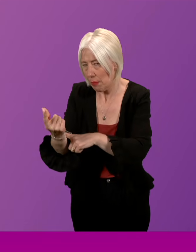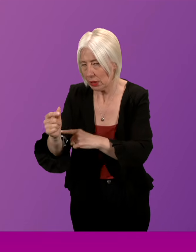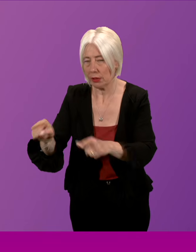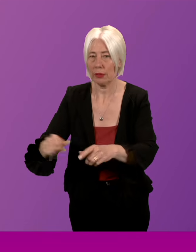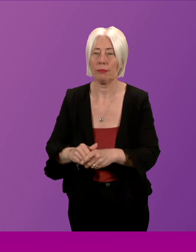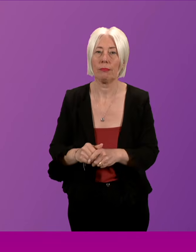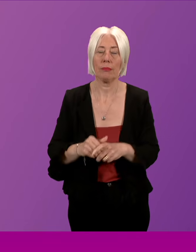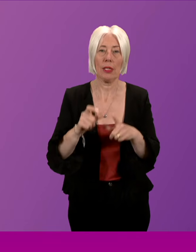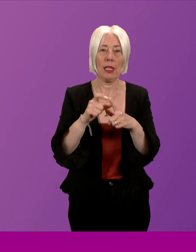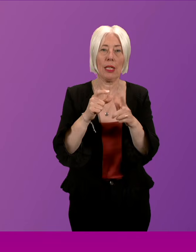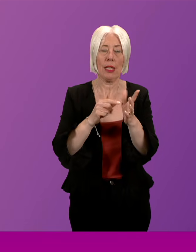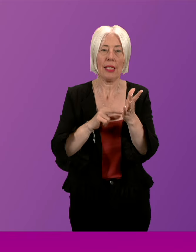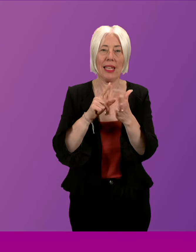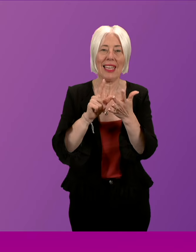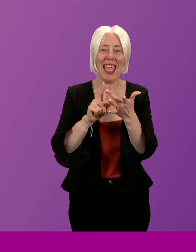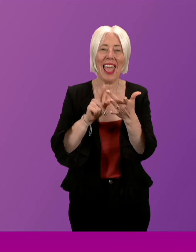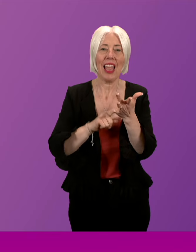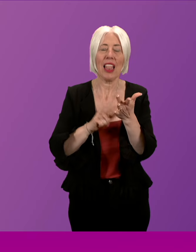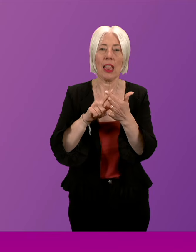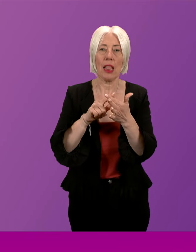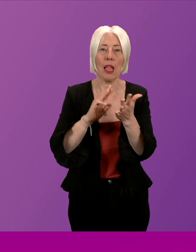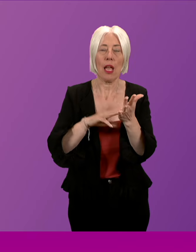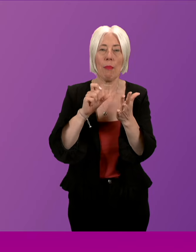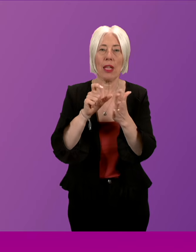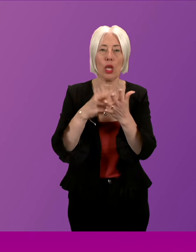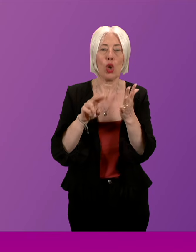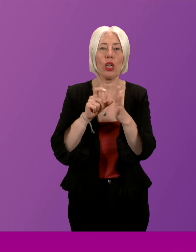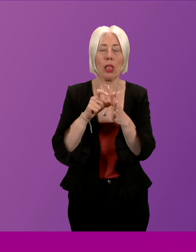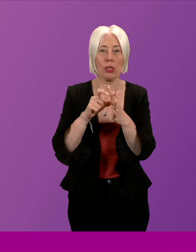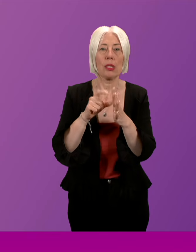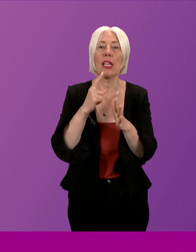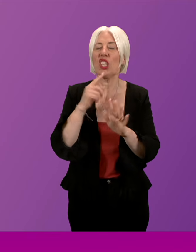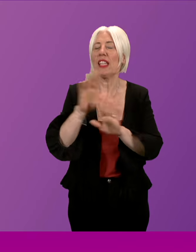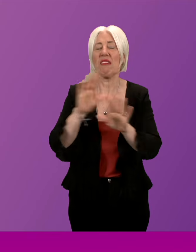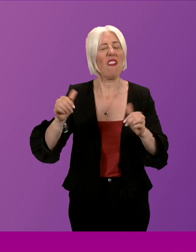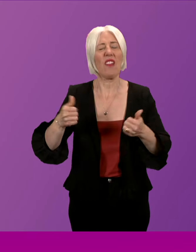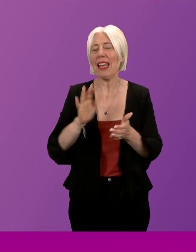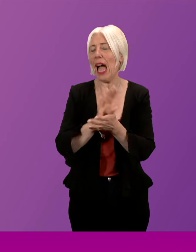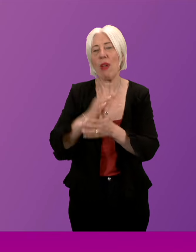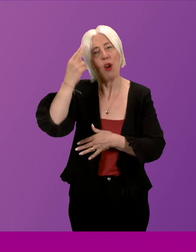Danielle MacDonald has shown immense courage in waiving her anonymity and speaking publicly